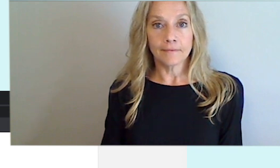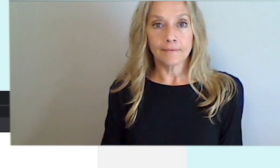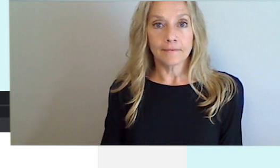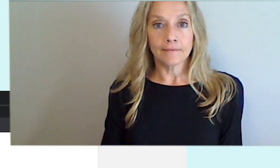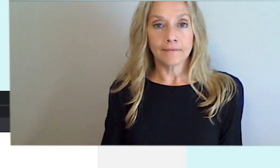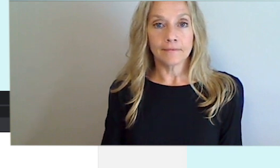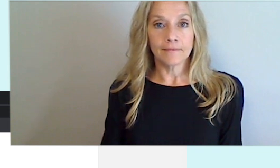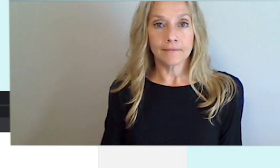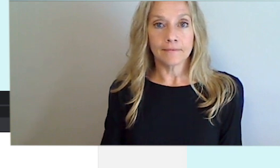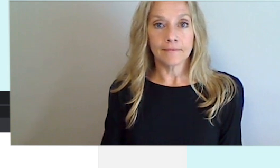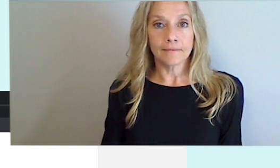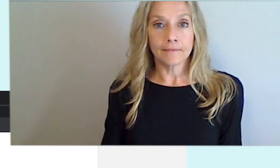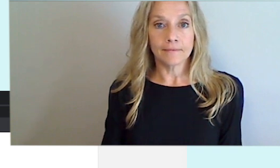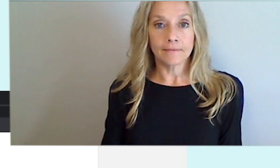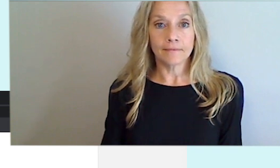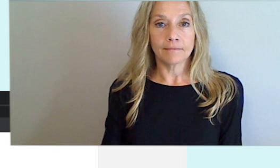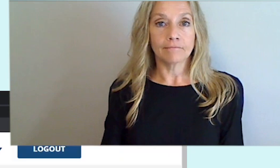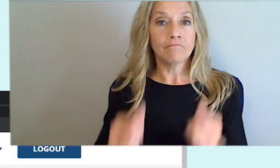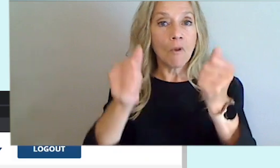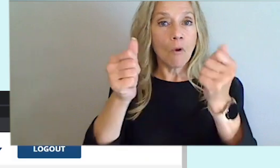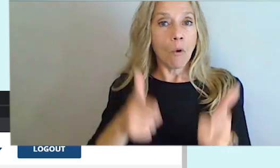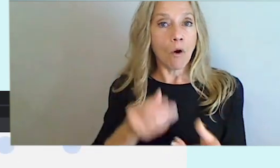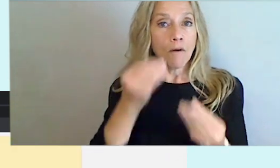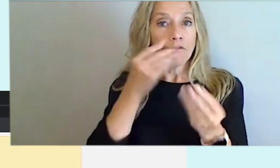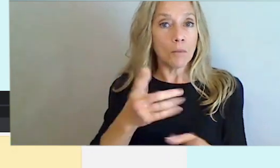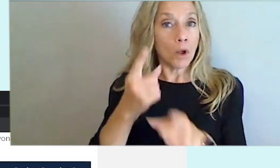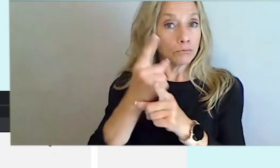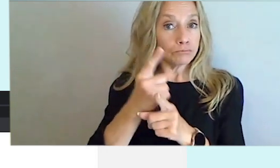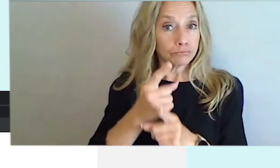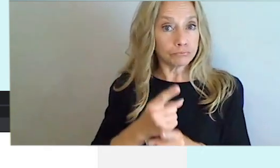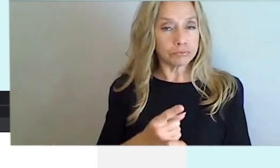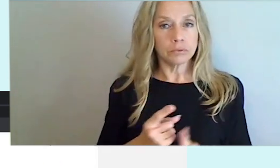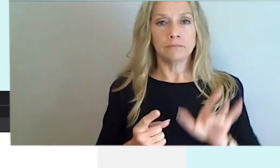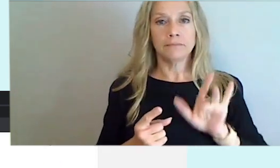Once all information is correct, click next.